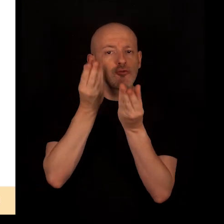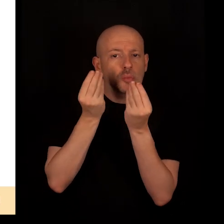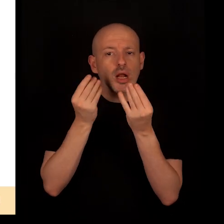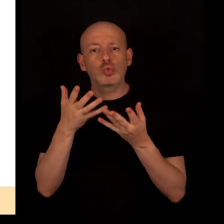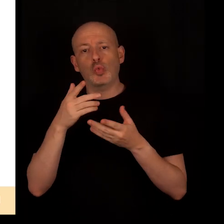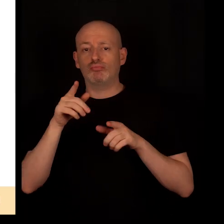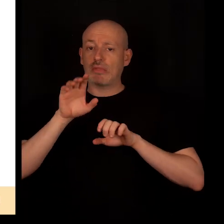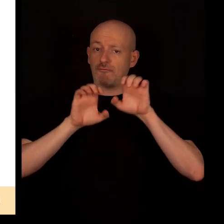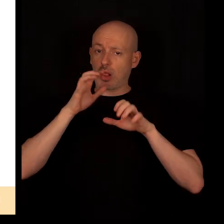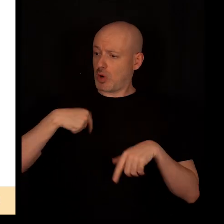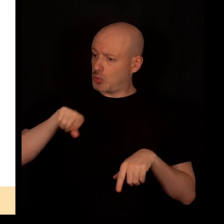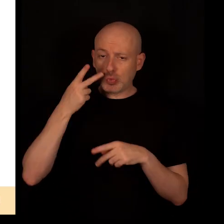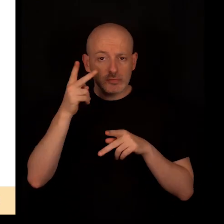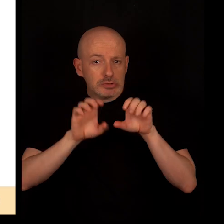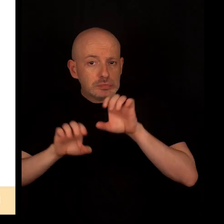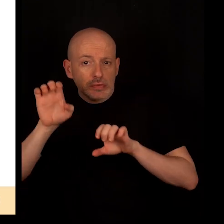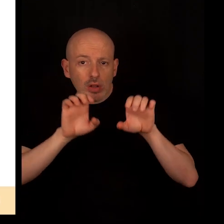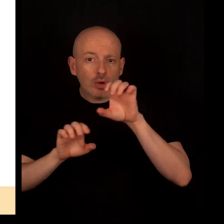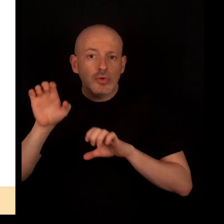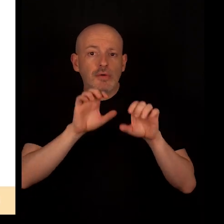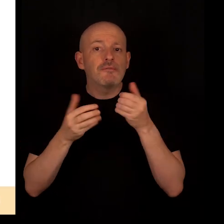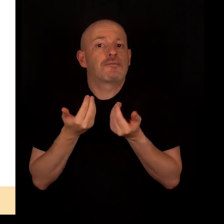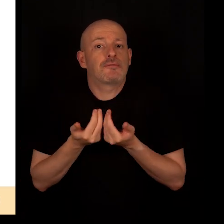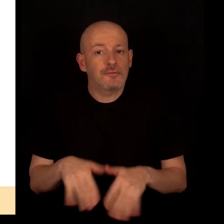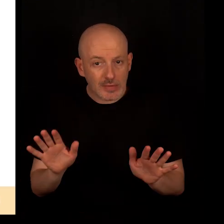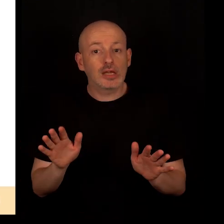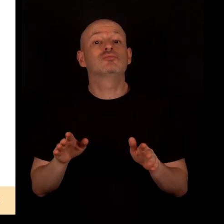you shared some information... That was part of the evaluation.